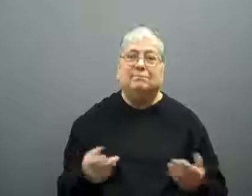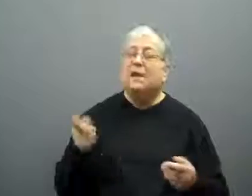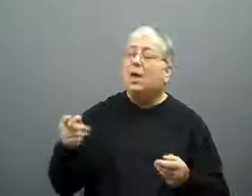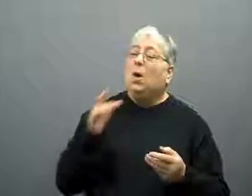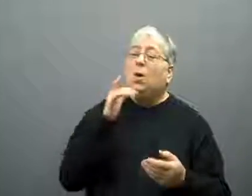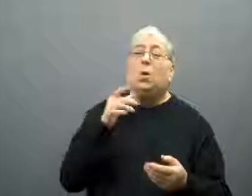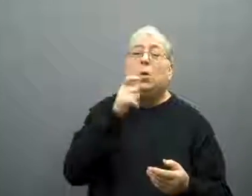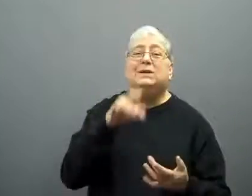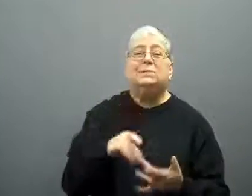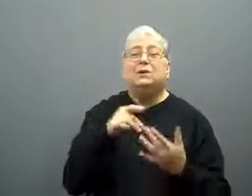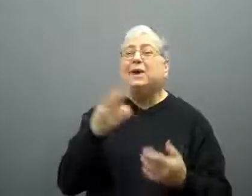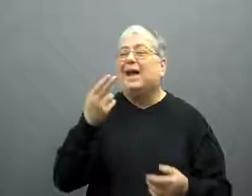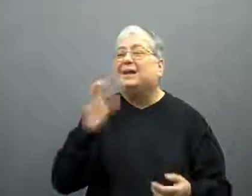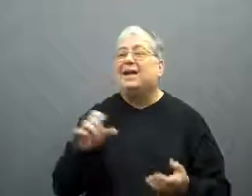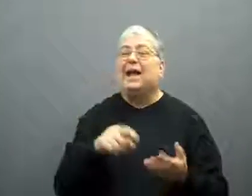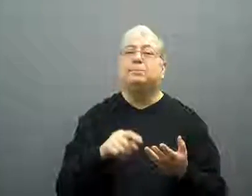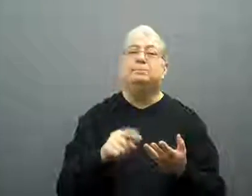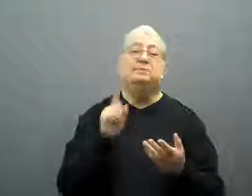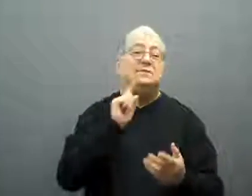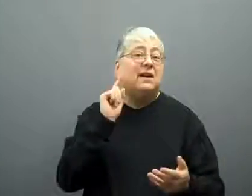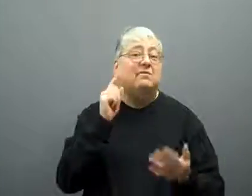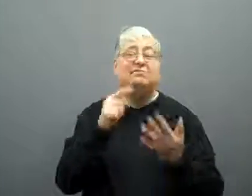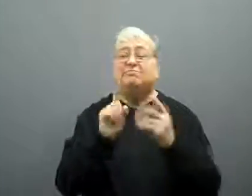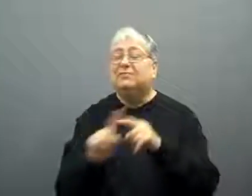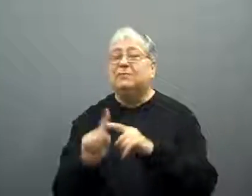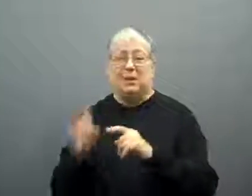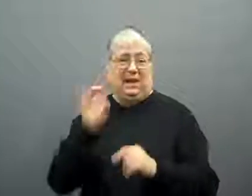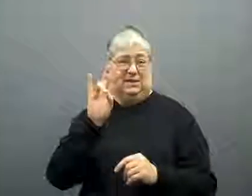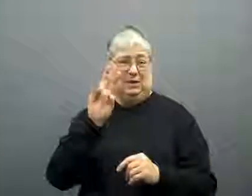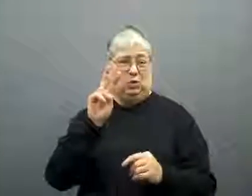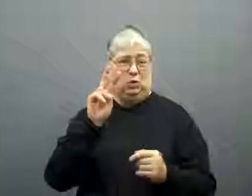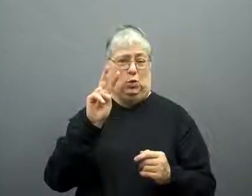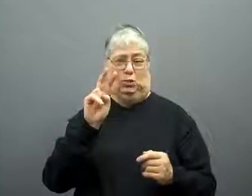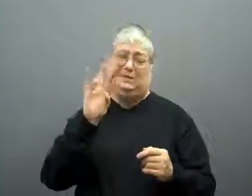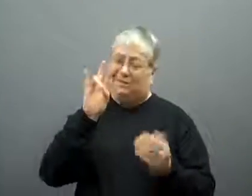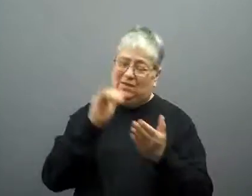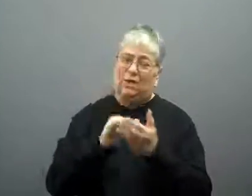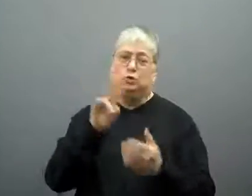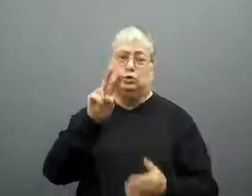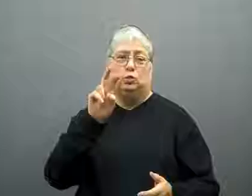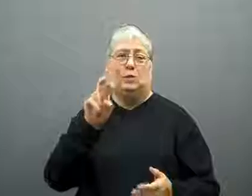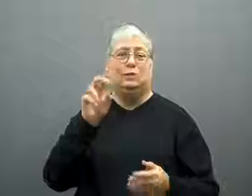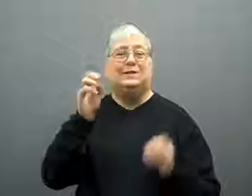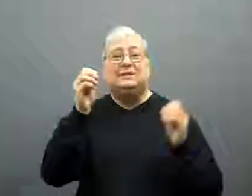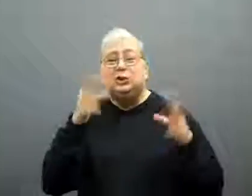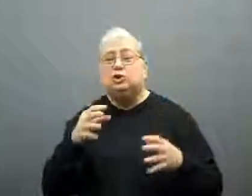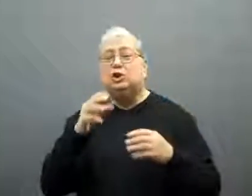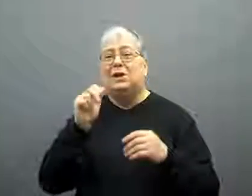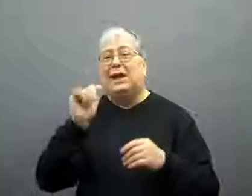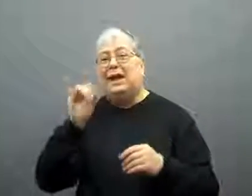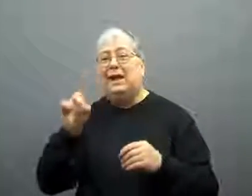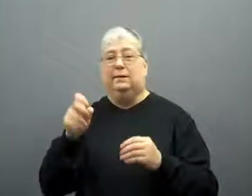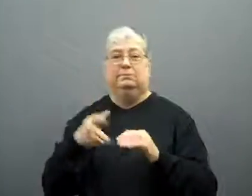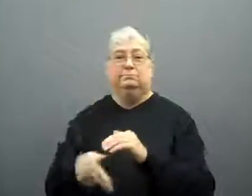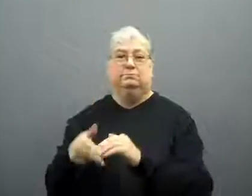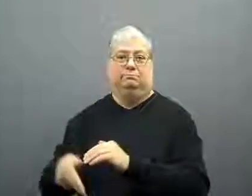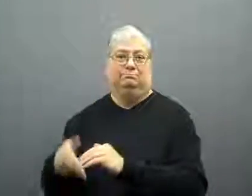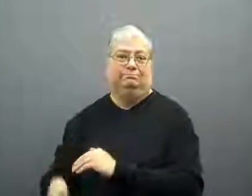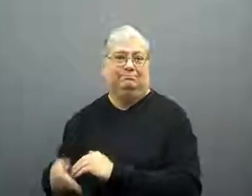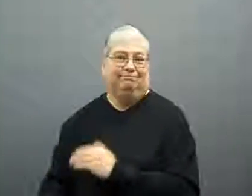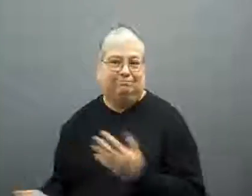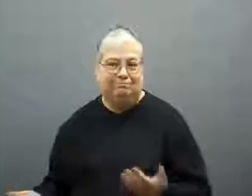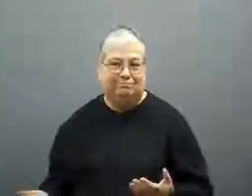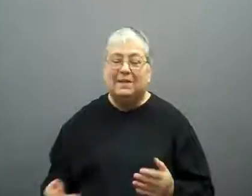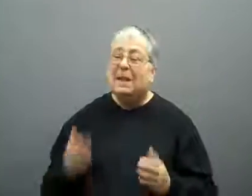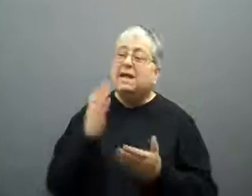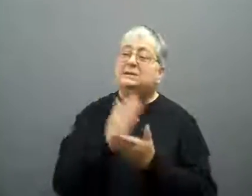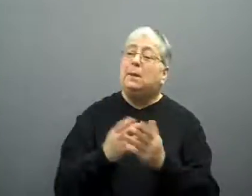7,200 teachers and aides could be cut from disabled and deaf student programs.